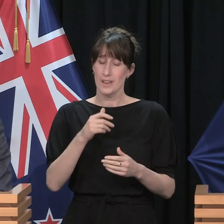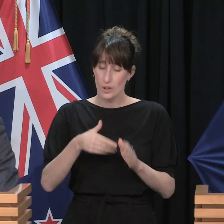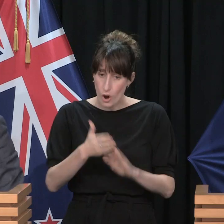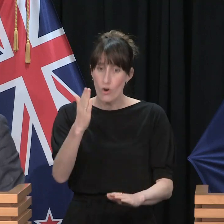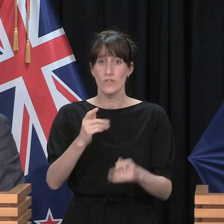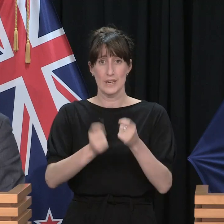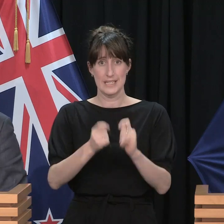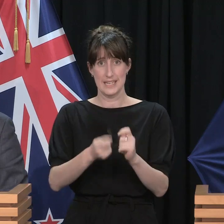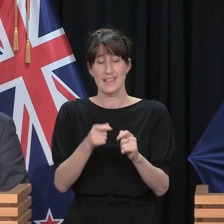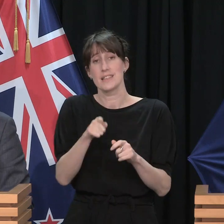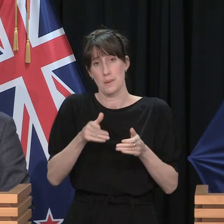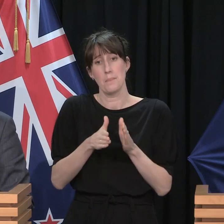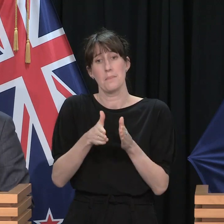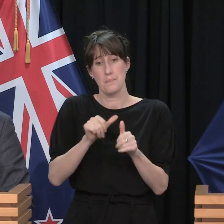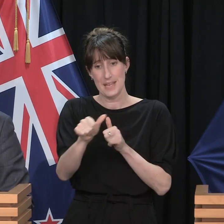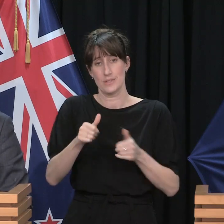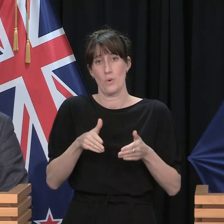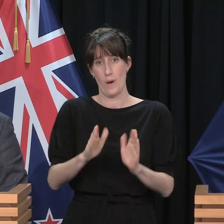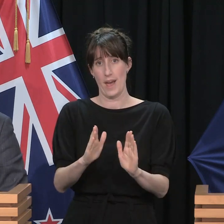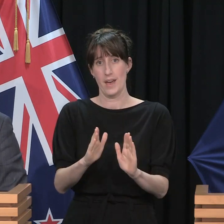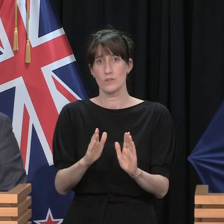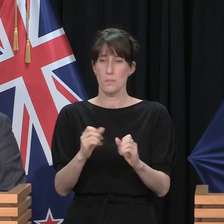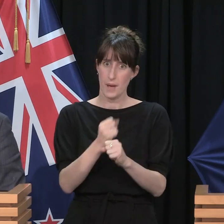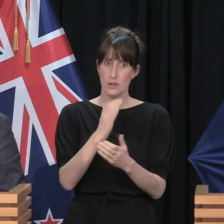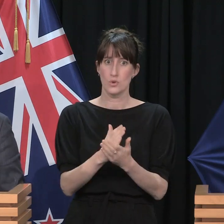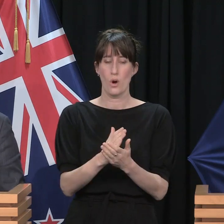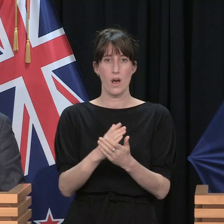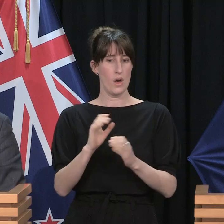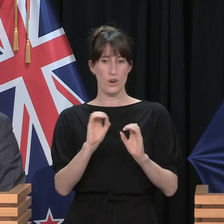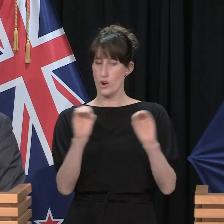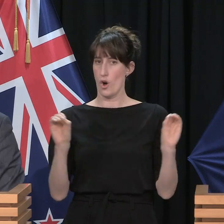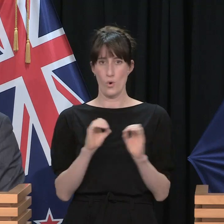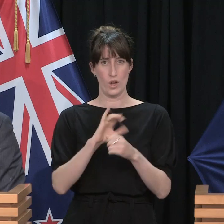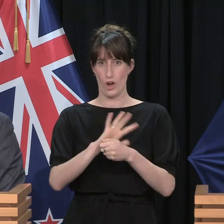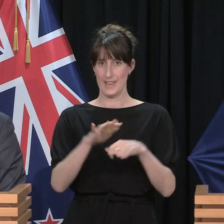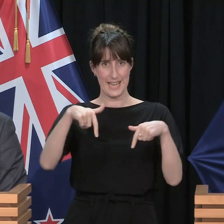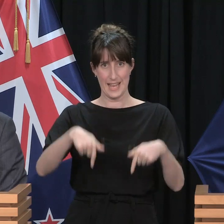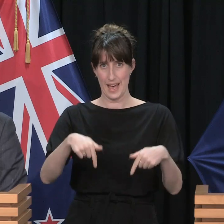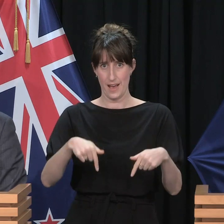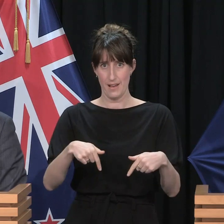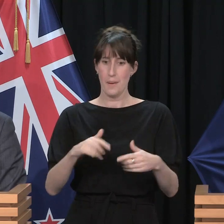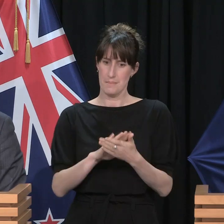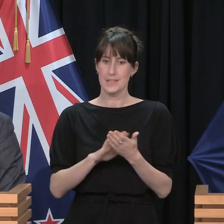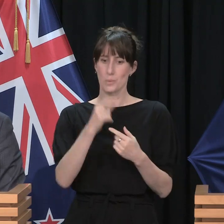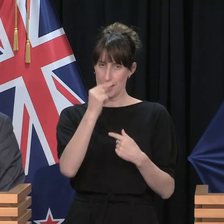testing and contact-tracing regime is one of our best lines of defence against COVID-19 in keeping the